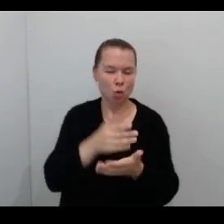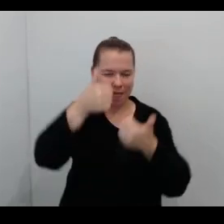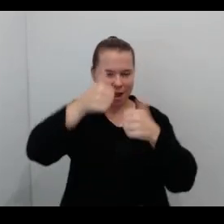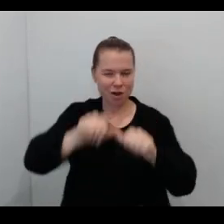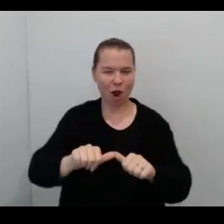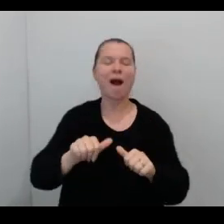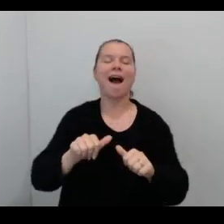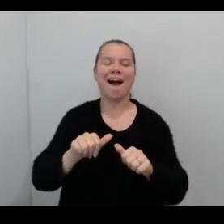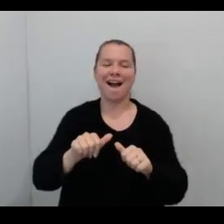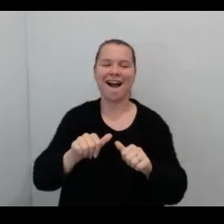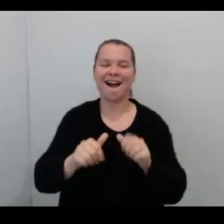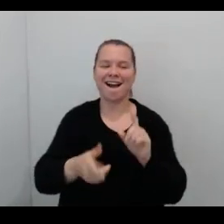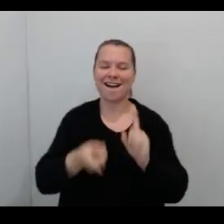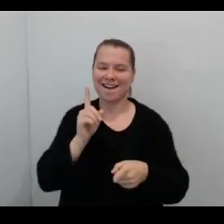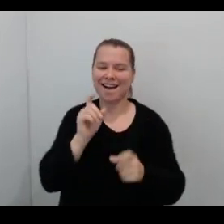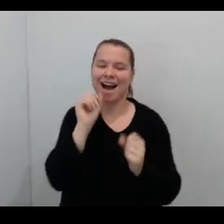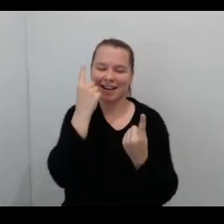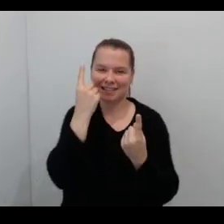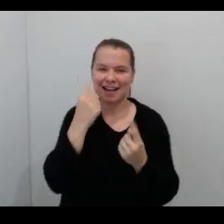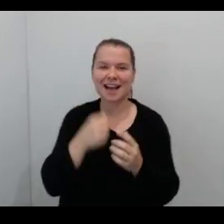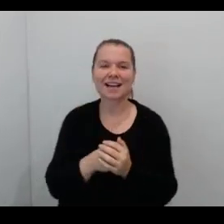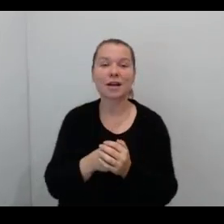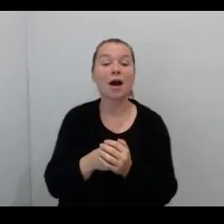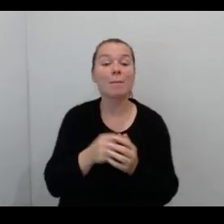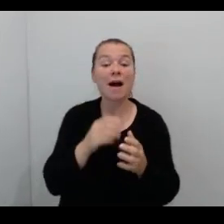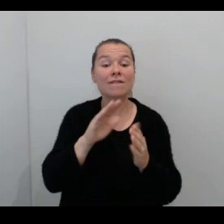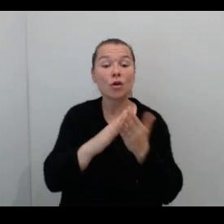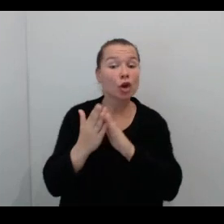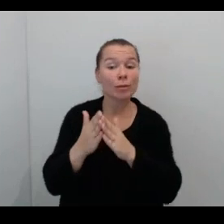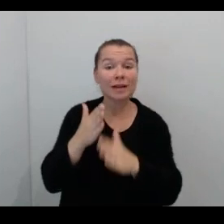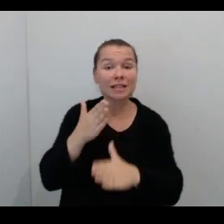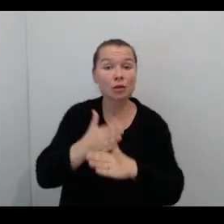But for those community workers out there have a go. Yep.